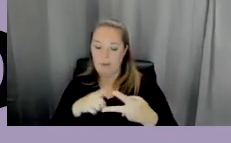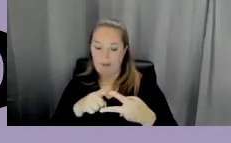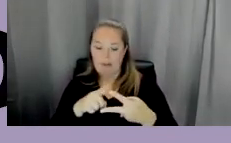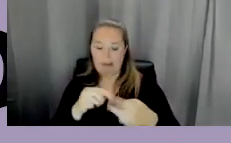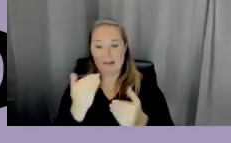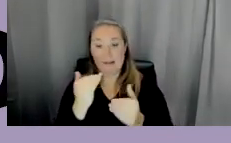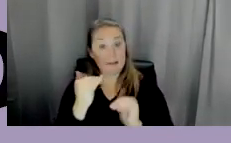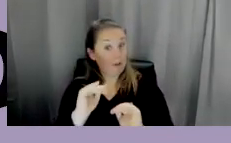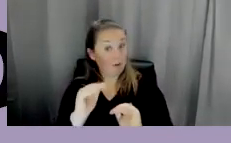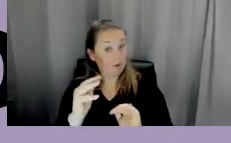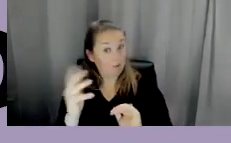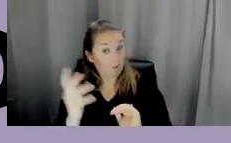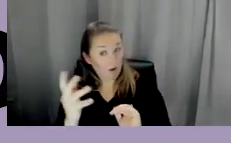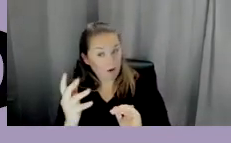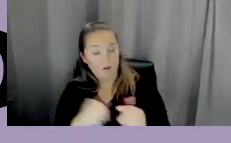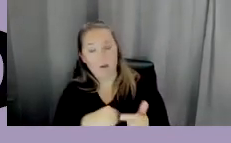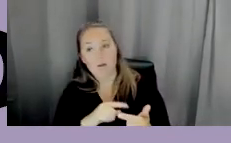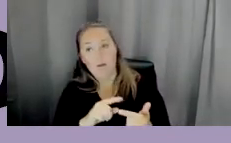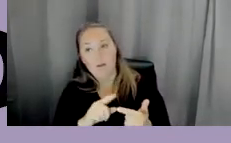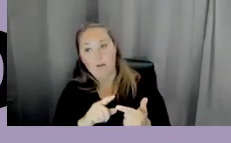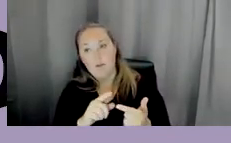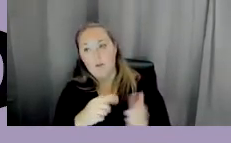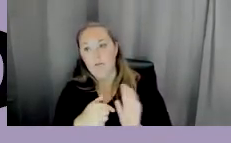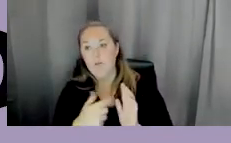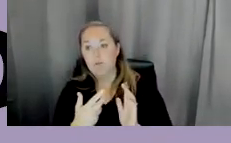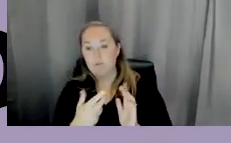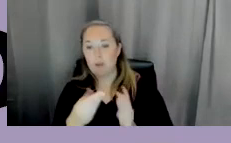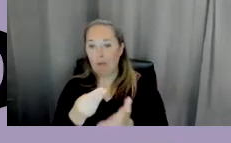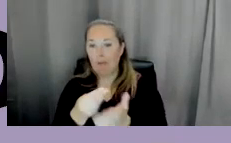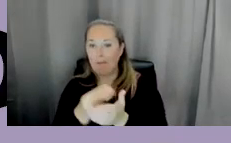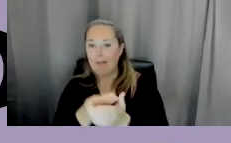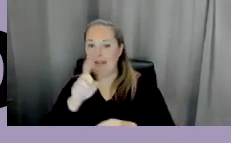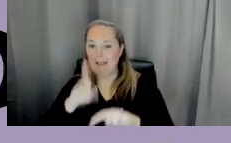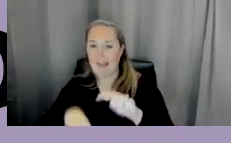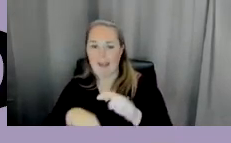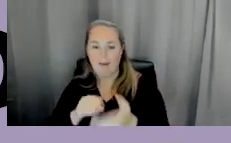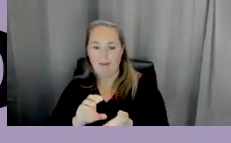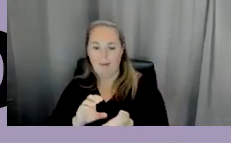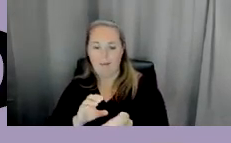I SEE